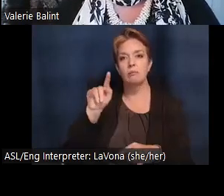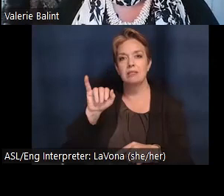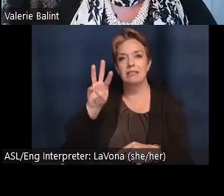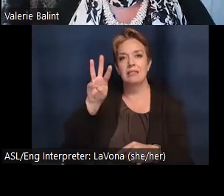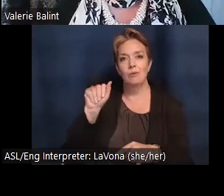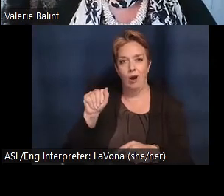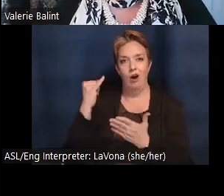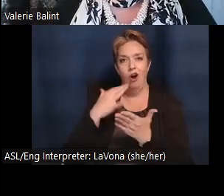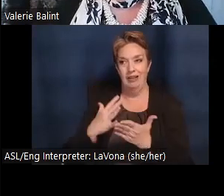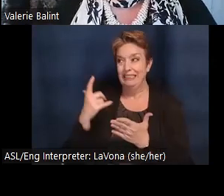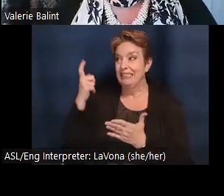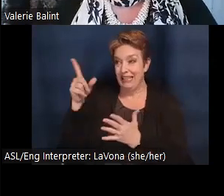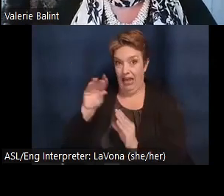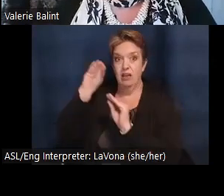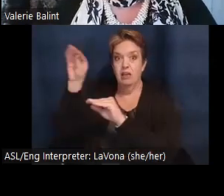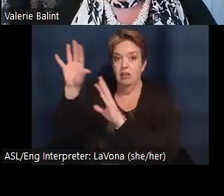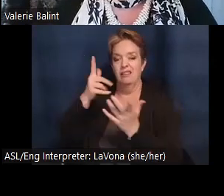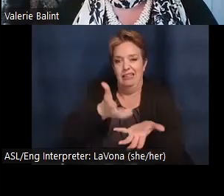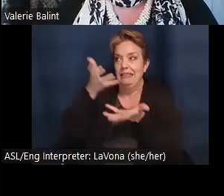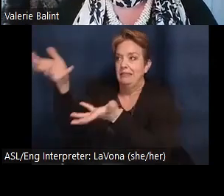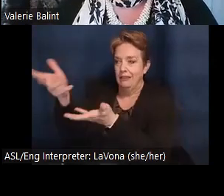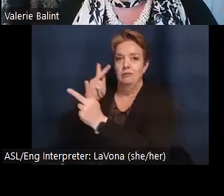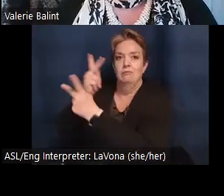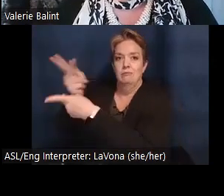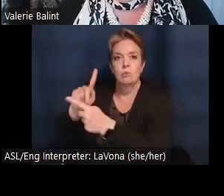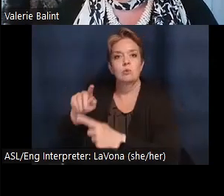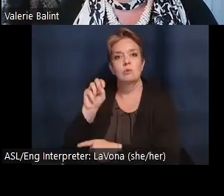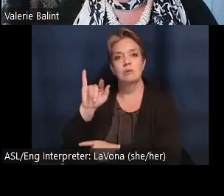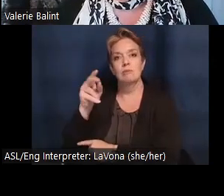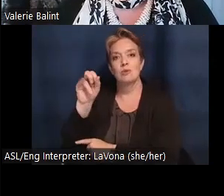Taking a slight detour south is the Bandelier National Monument.